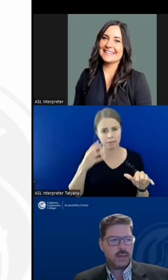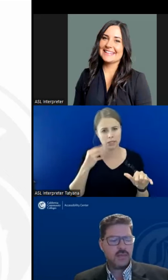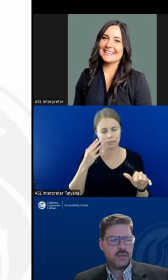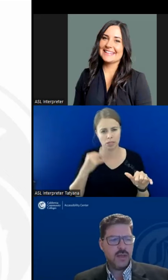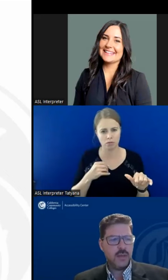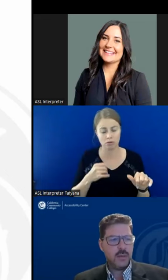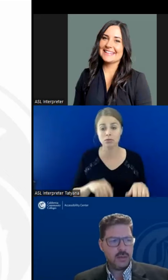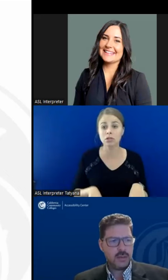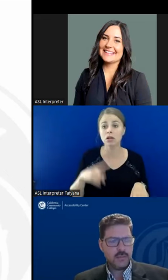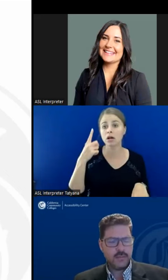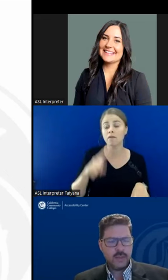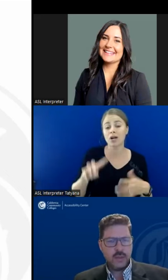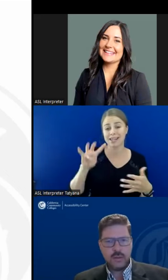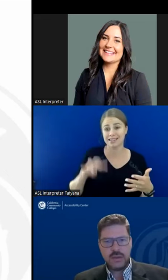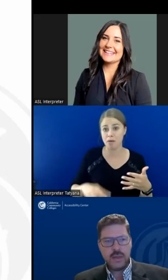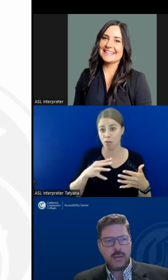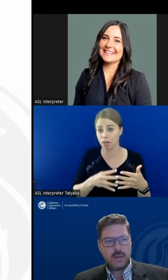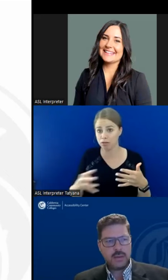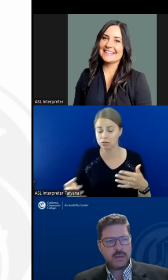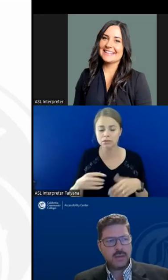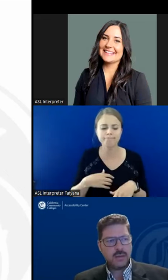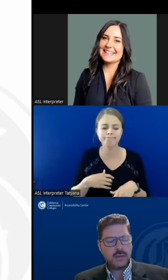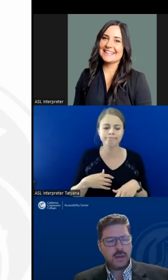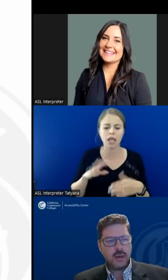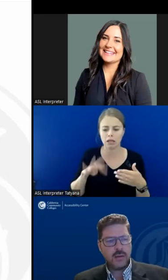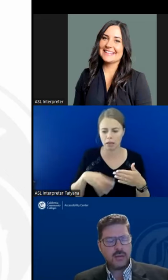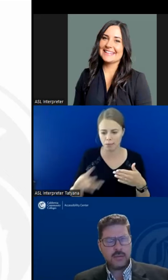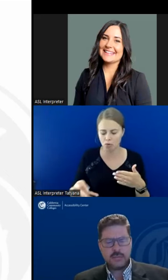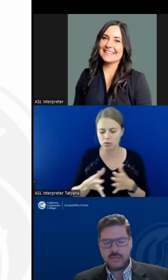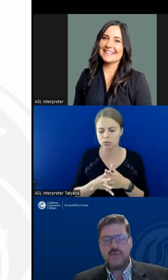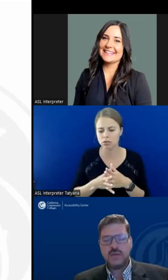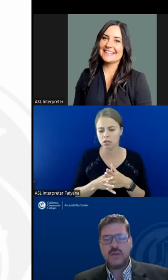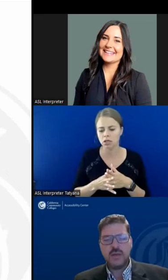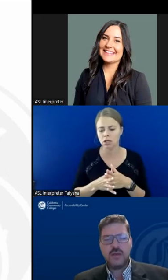As for tables, of tables are visually there